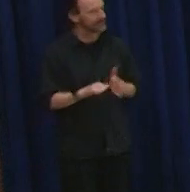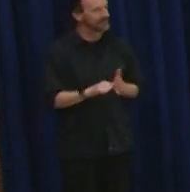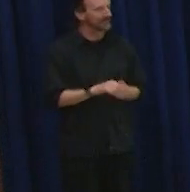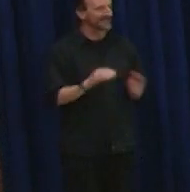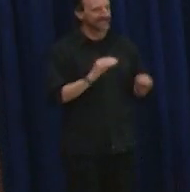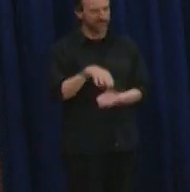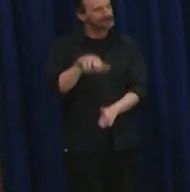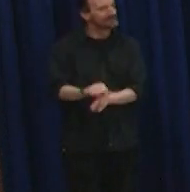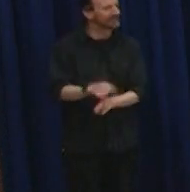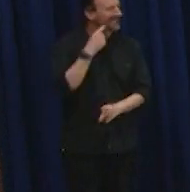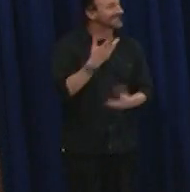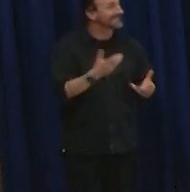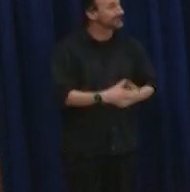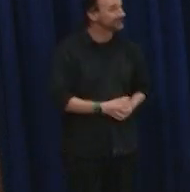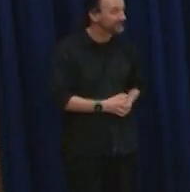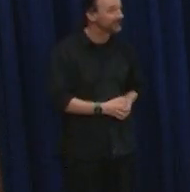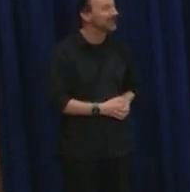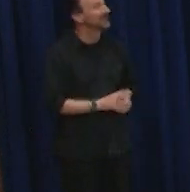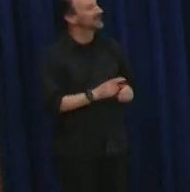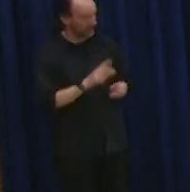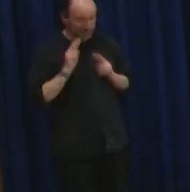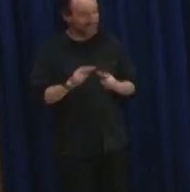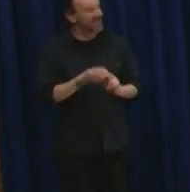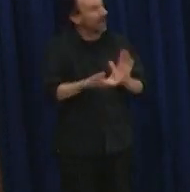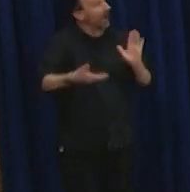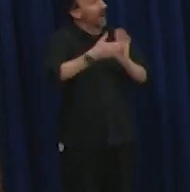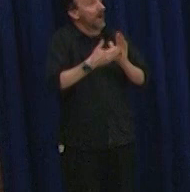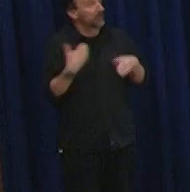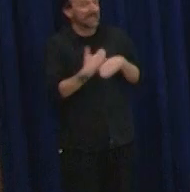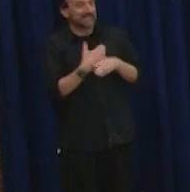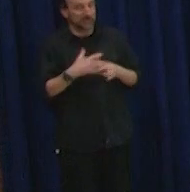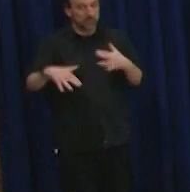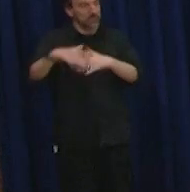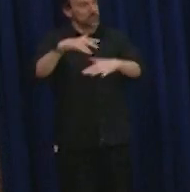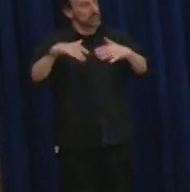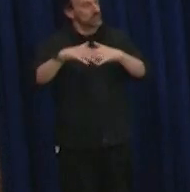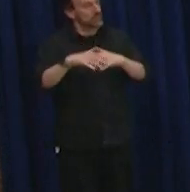but actually what we see is that hyperactivity we don't see that overtly in adults in the same